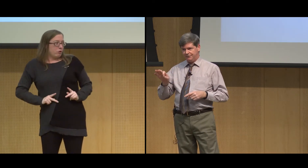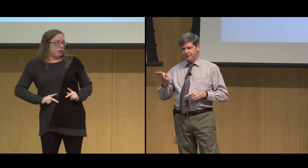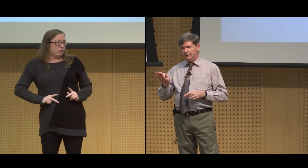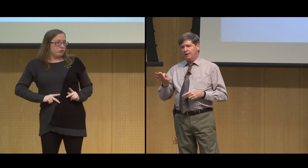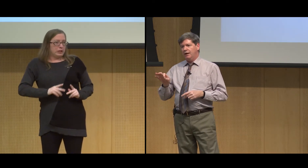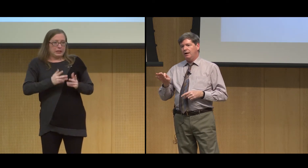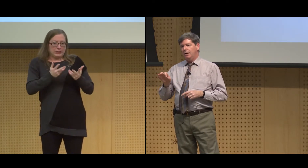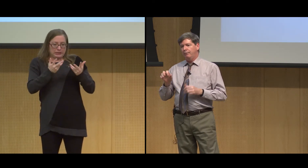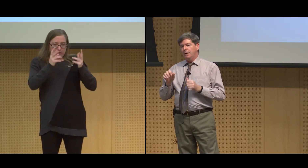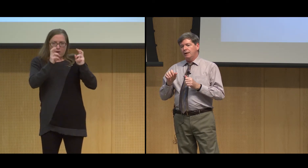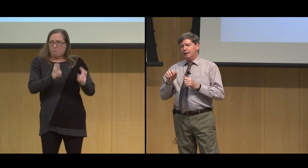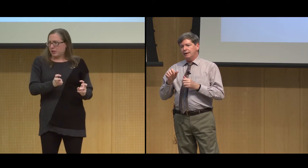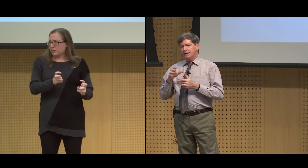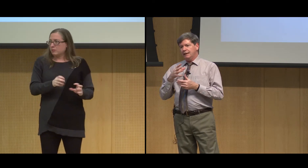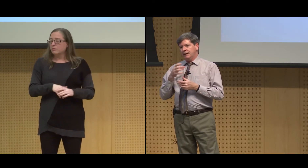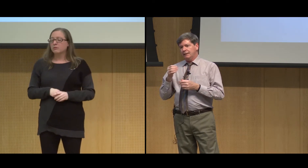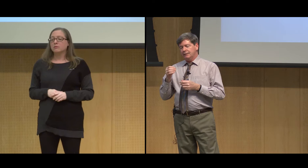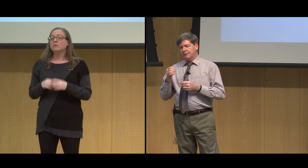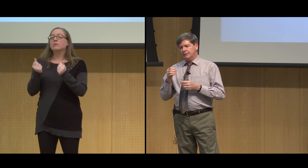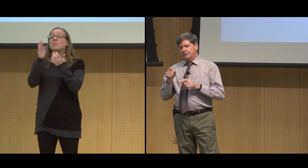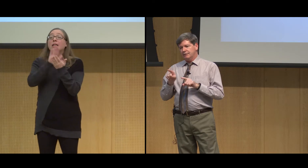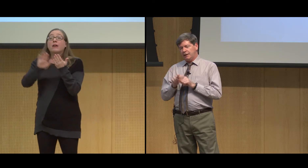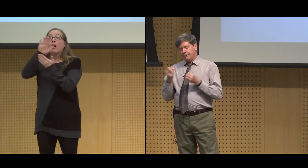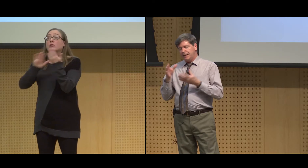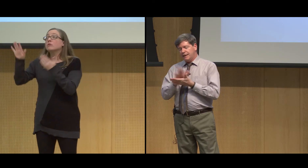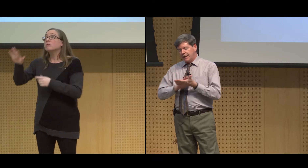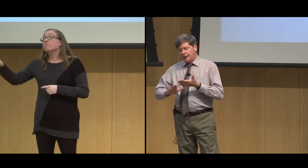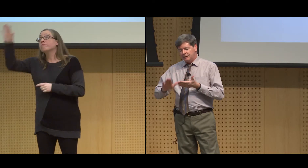Um, and like many colleges,